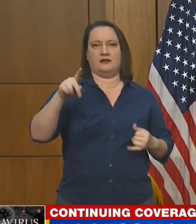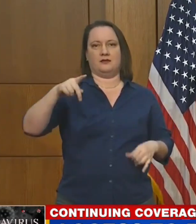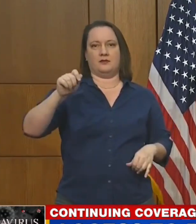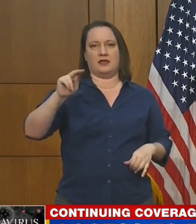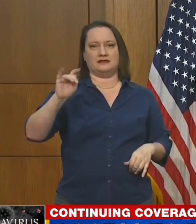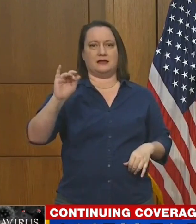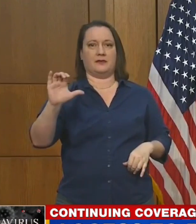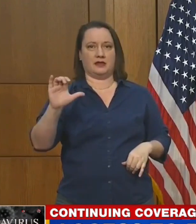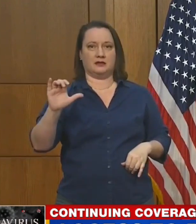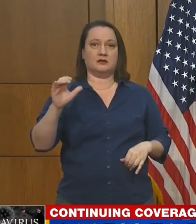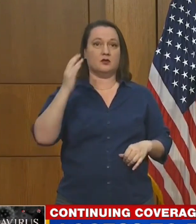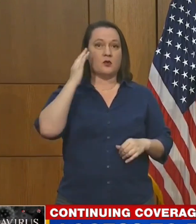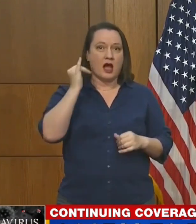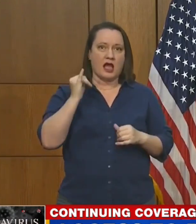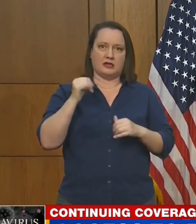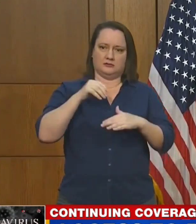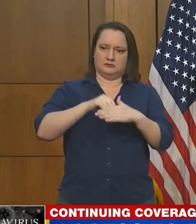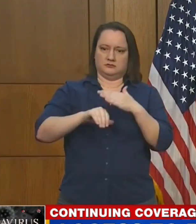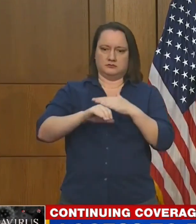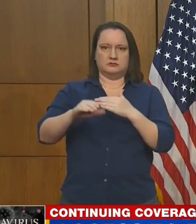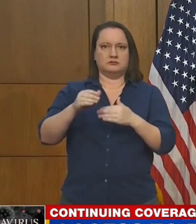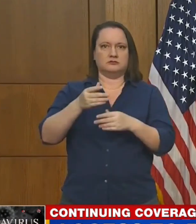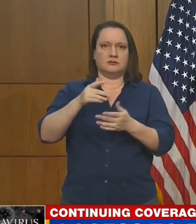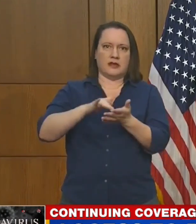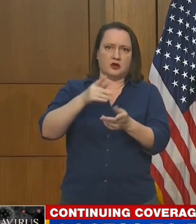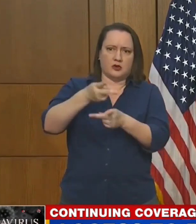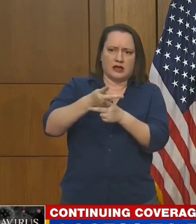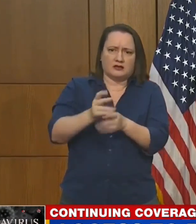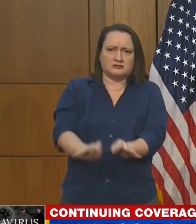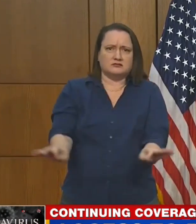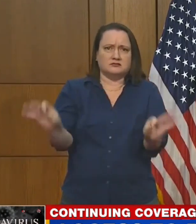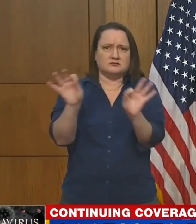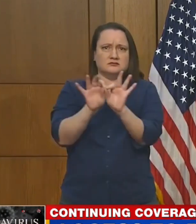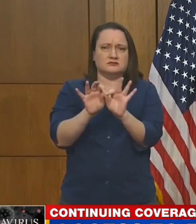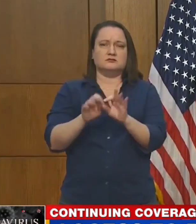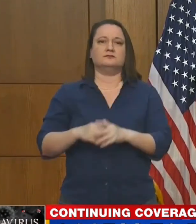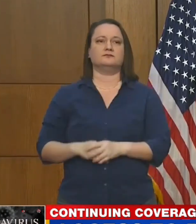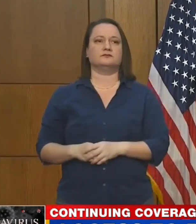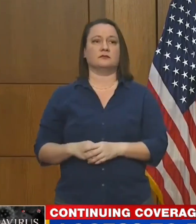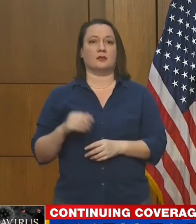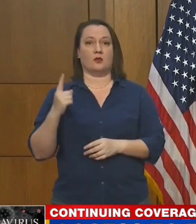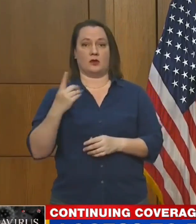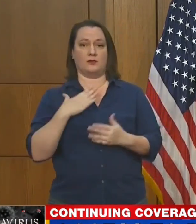ESPECIALLY CRITICAL NOW DURING THIS PANDEMIC WHEN ACCESS TO